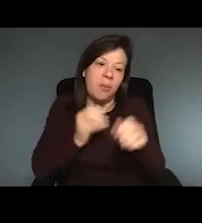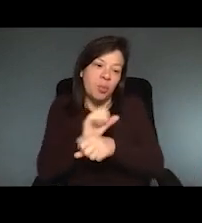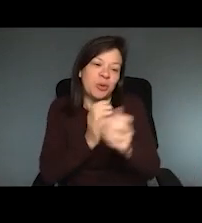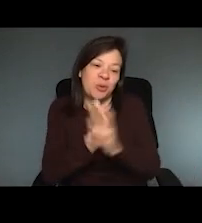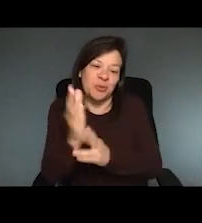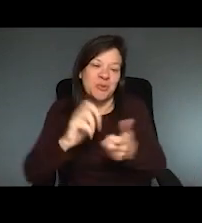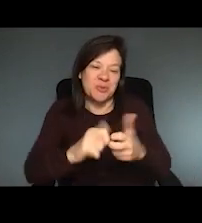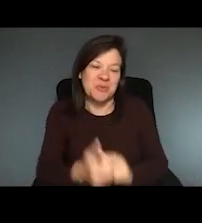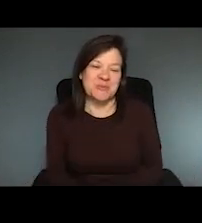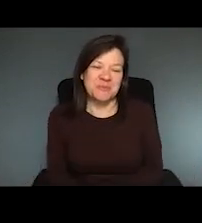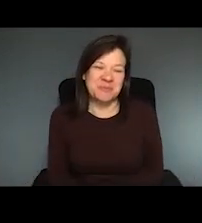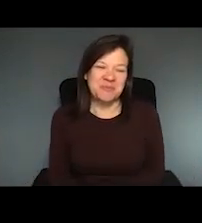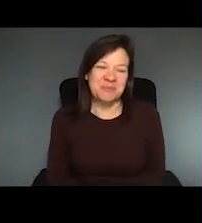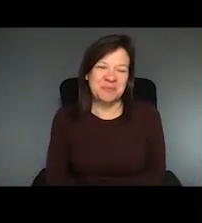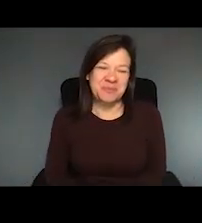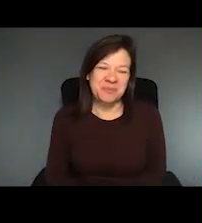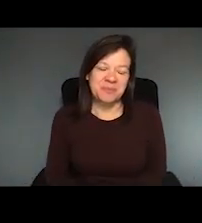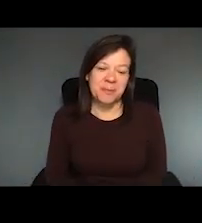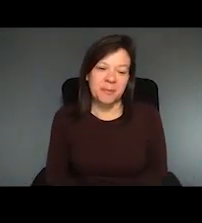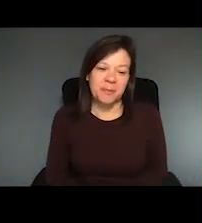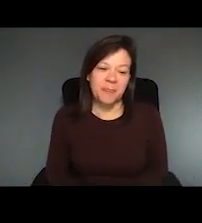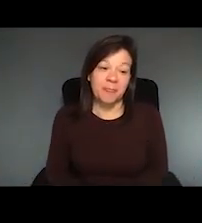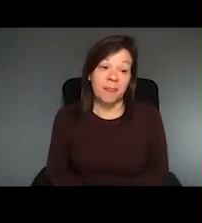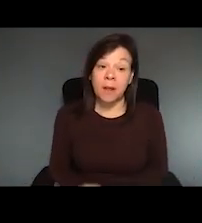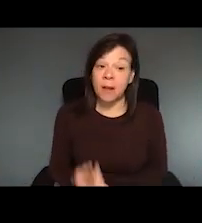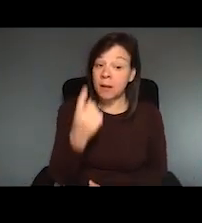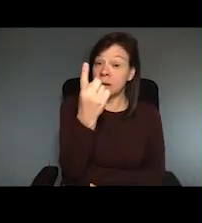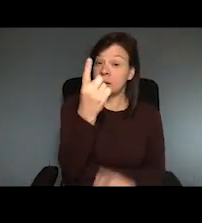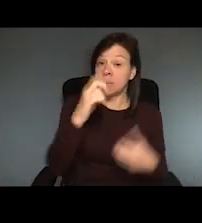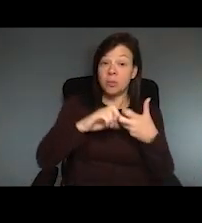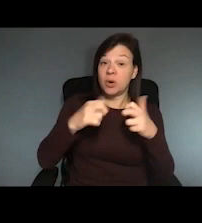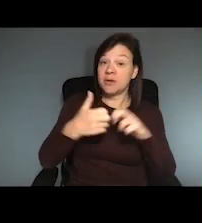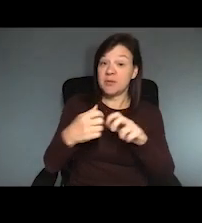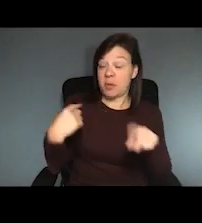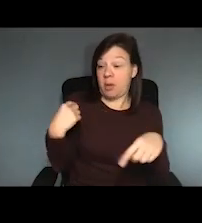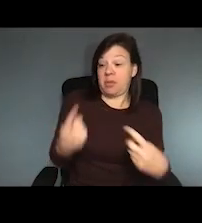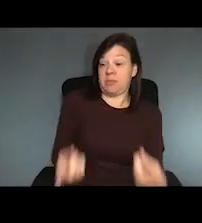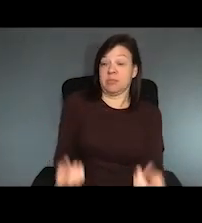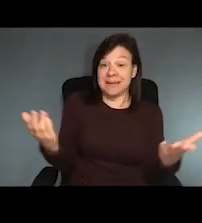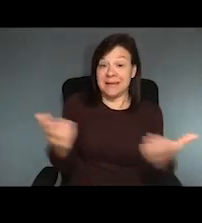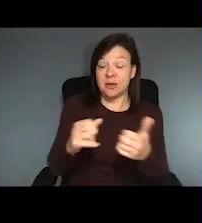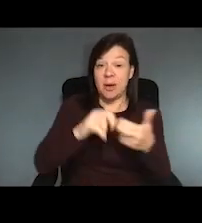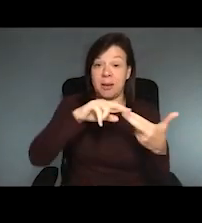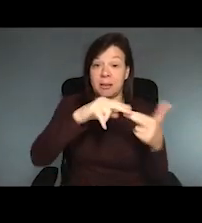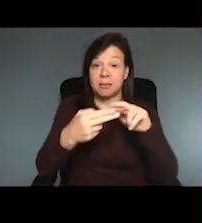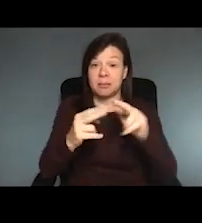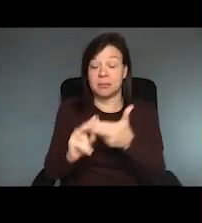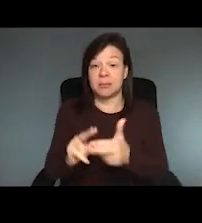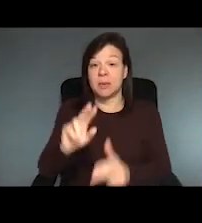AND ONE OF THE PROBLEMS THAT WE HAVE HAD AT DOMINO HAS REALLY BEEN A PROBLEM WITH SCALE.